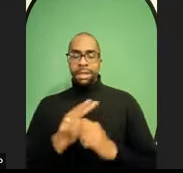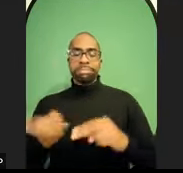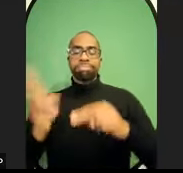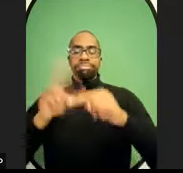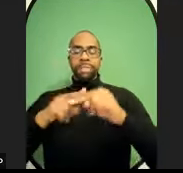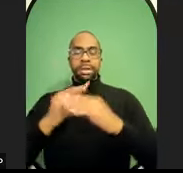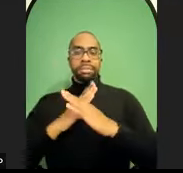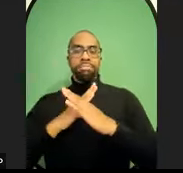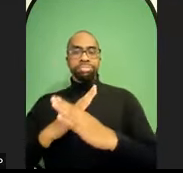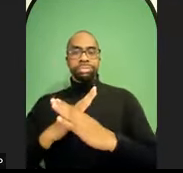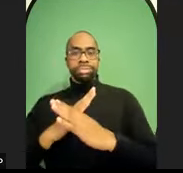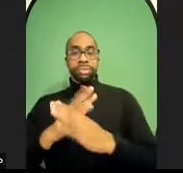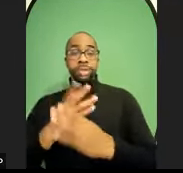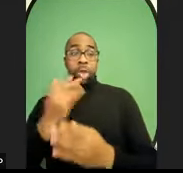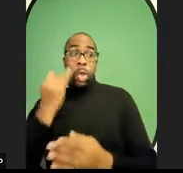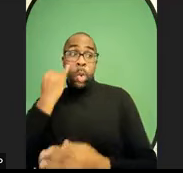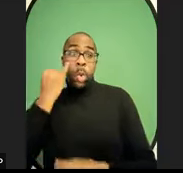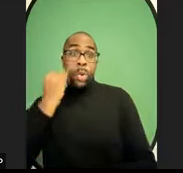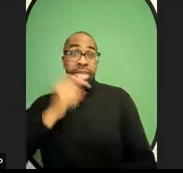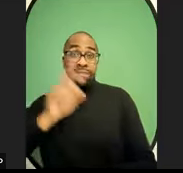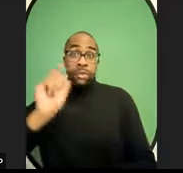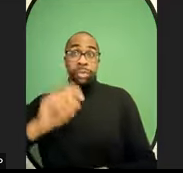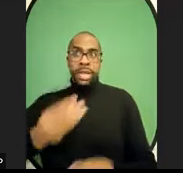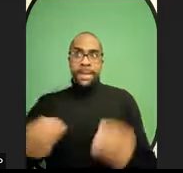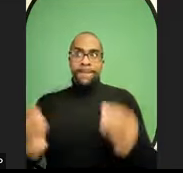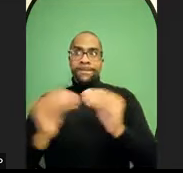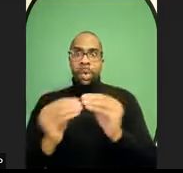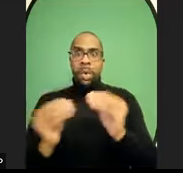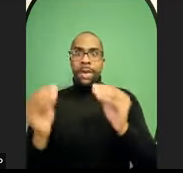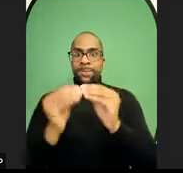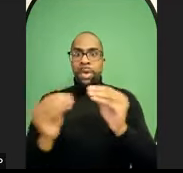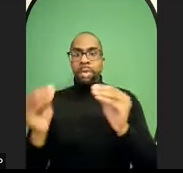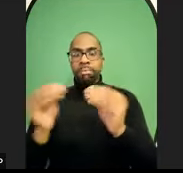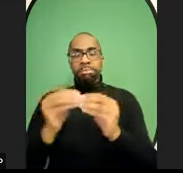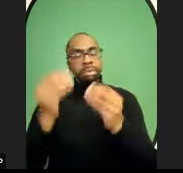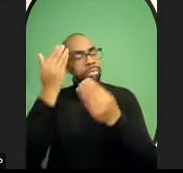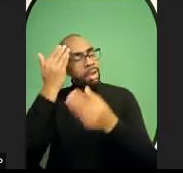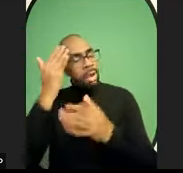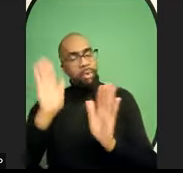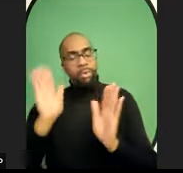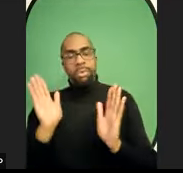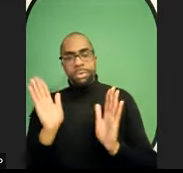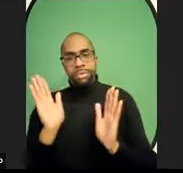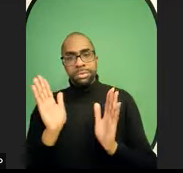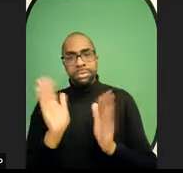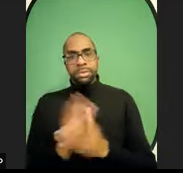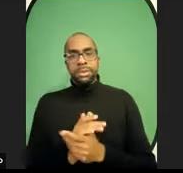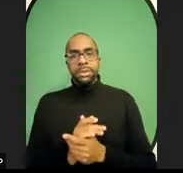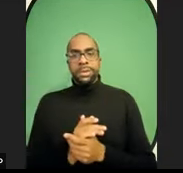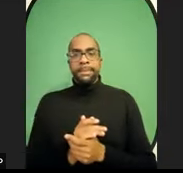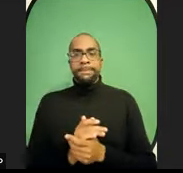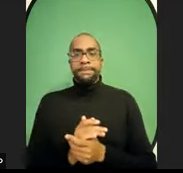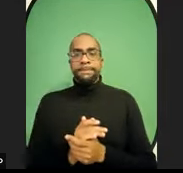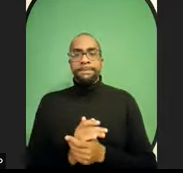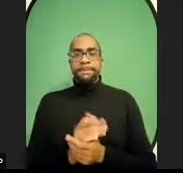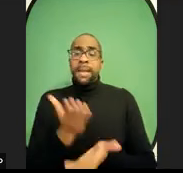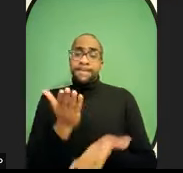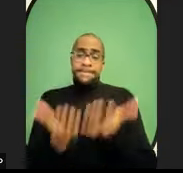So for now, that So for now, that seems to be the case, whether we're going to need to be getting more. history history as it is unclear at history as it is unclear at this